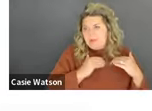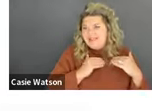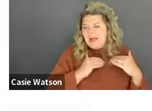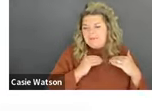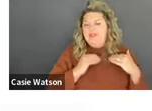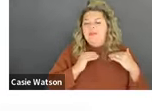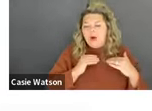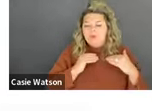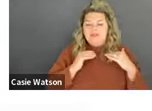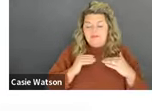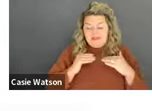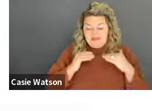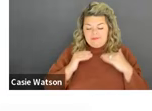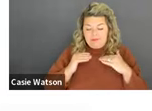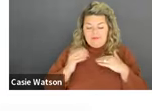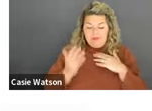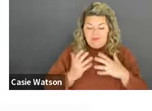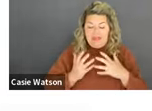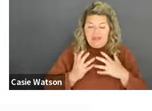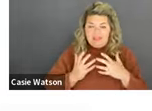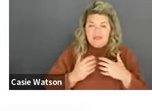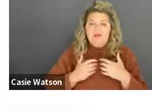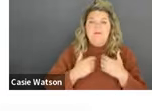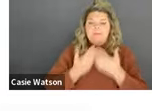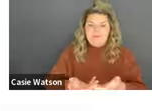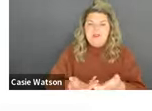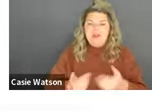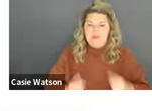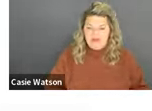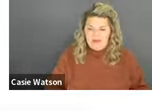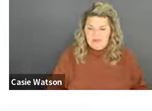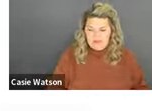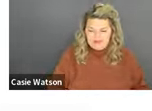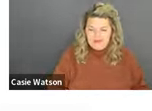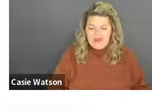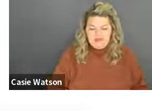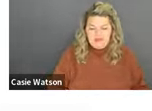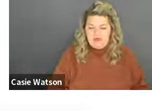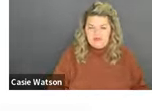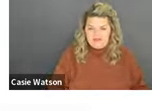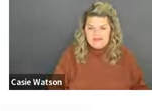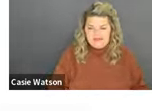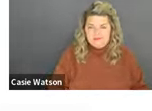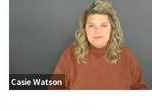might not be the most effective type of communication to communicate with the person that requests services.